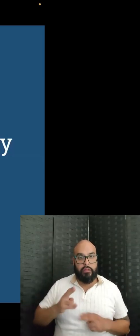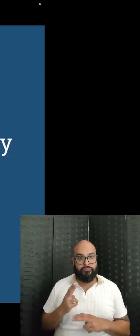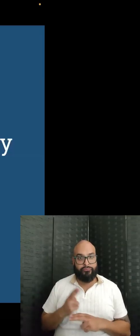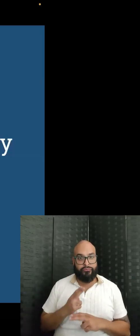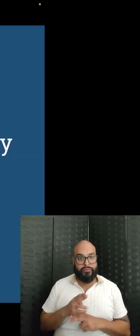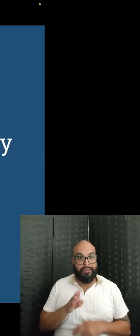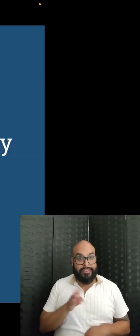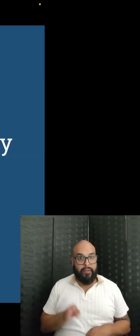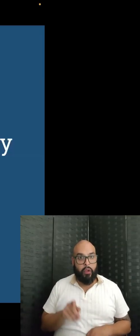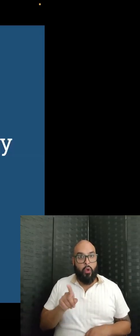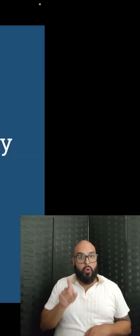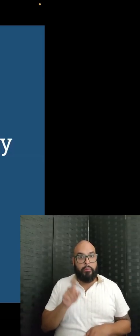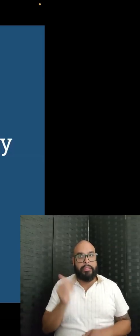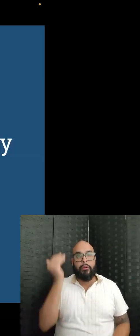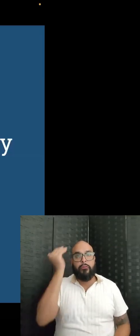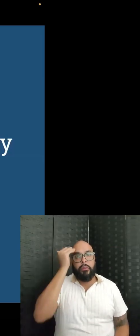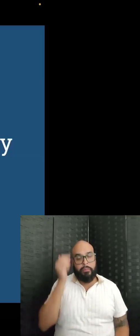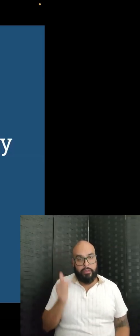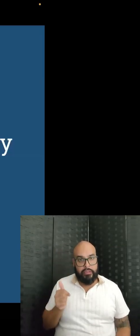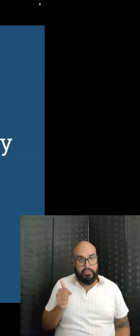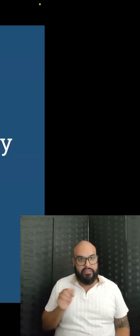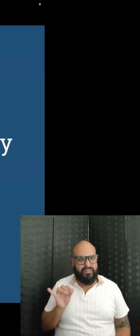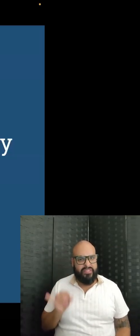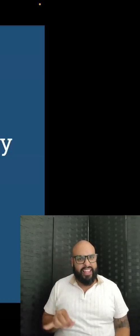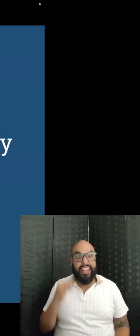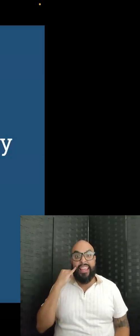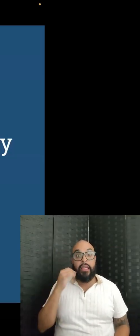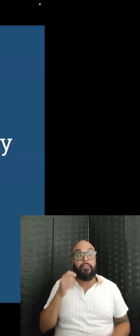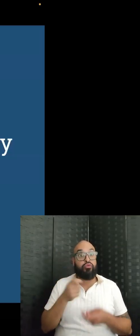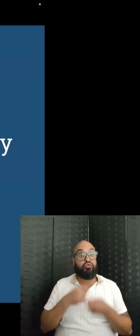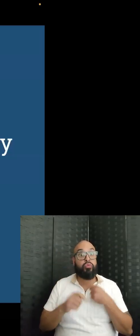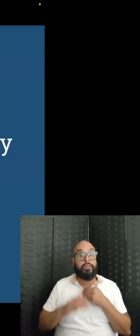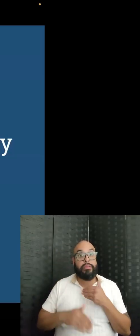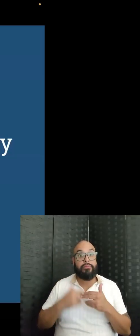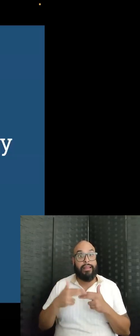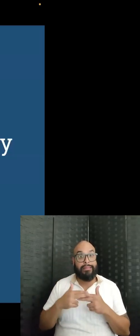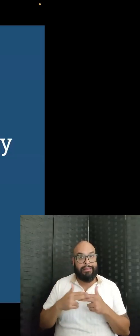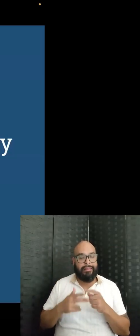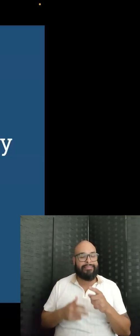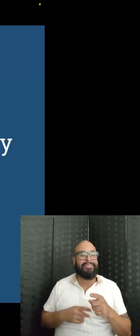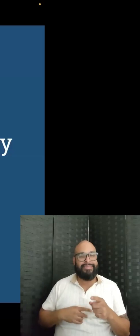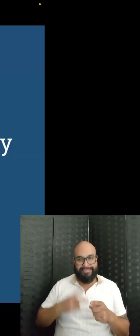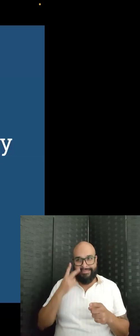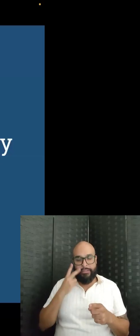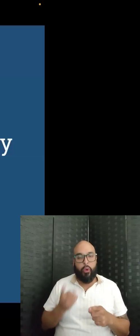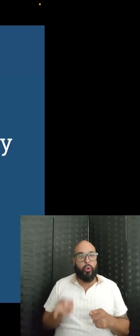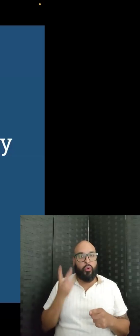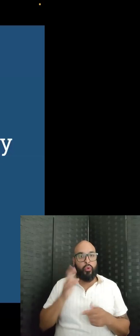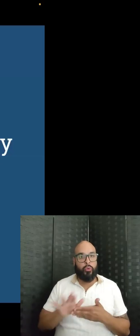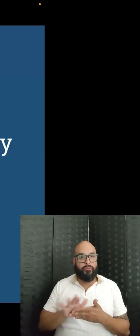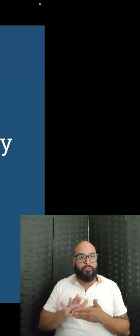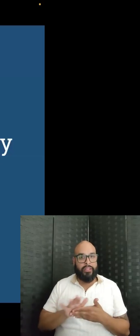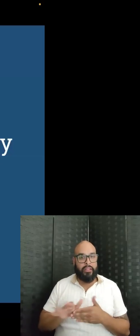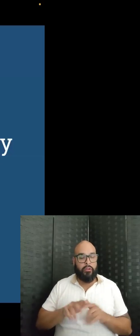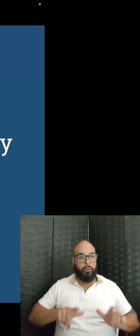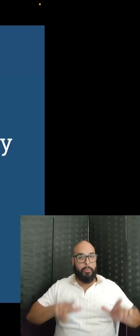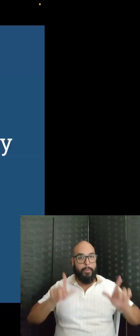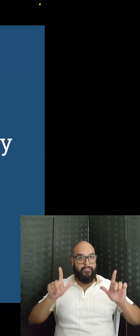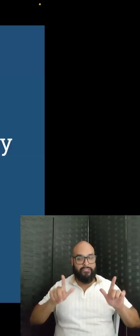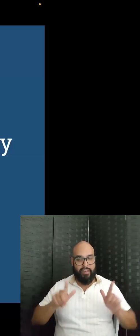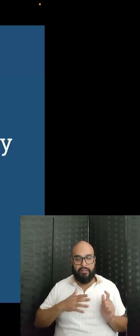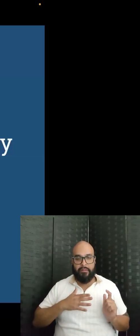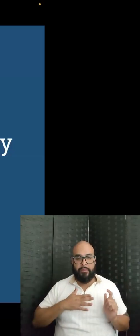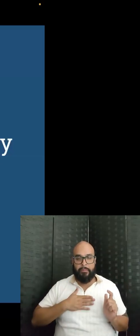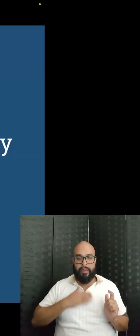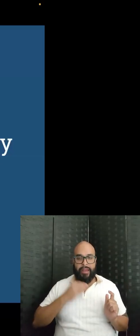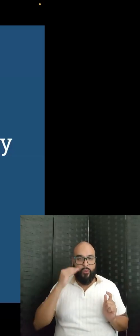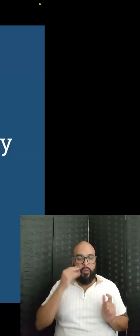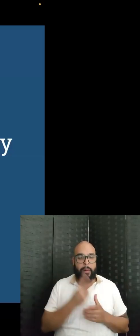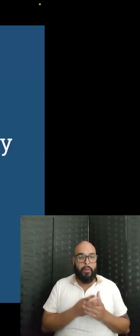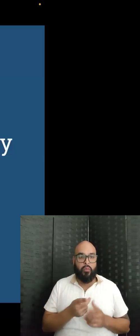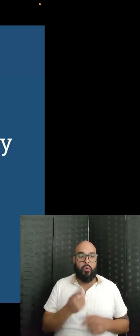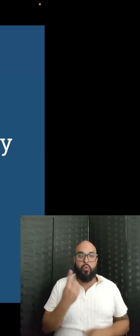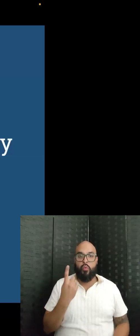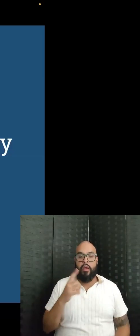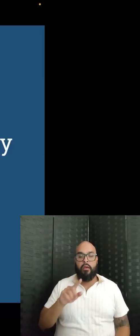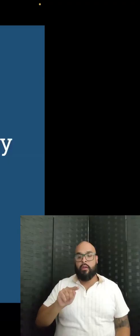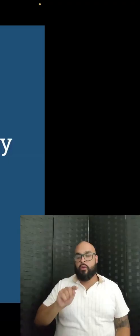So if you'll switch to the next slide, it has two video magnifiers, both of which are in my home, one of which is a Topaz and one of which is an Onyx.